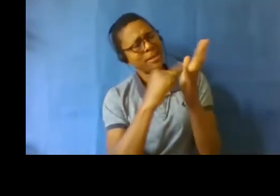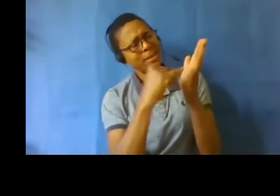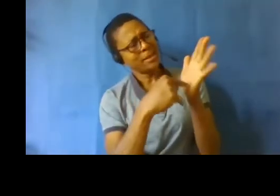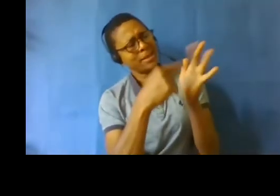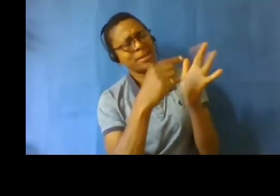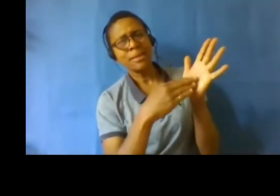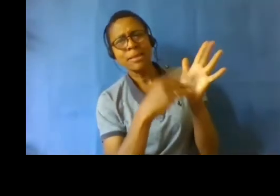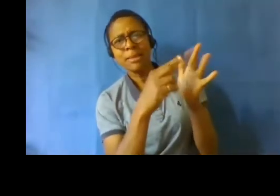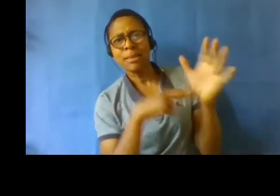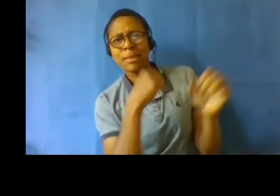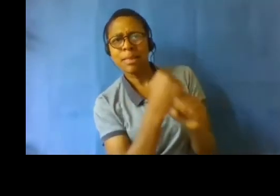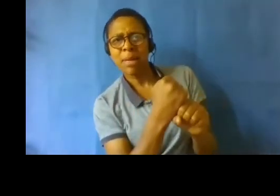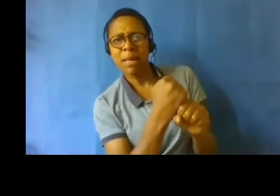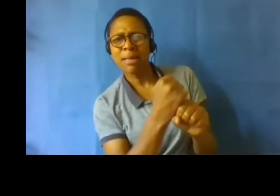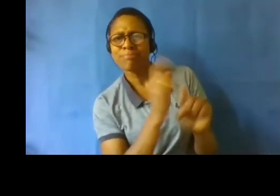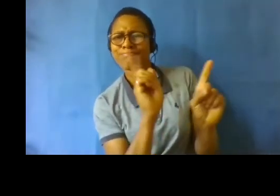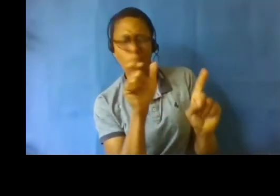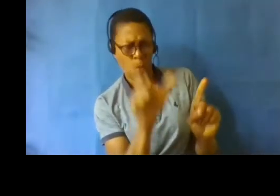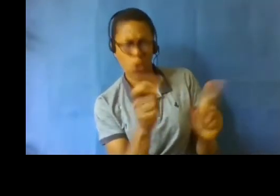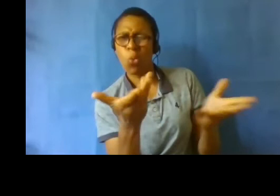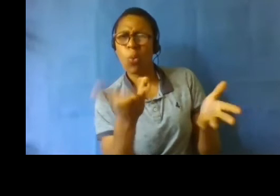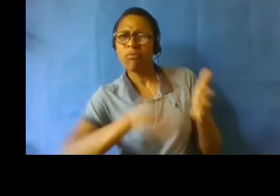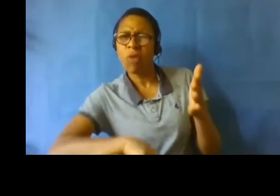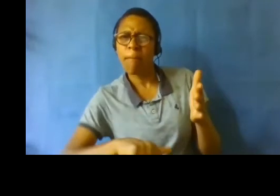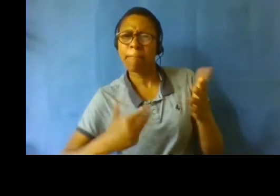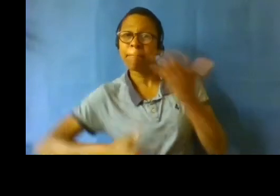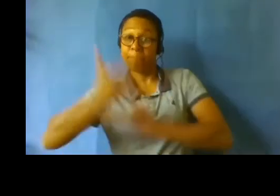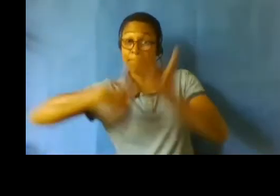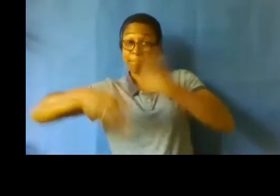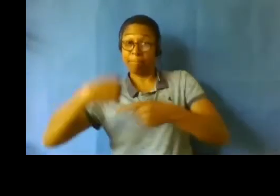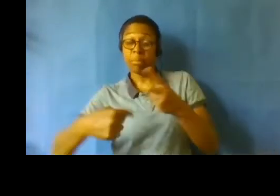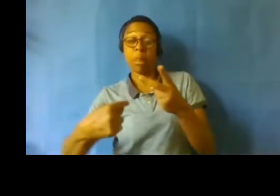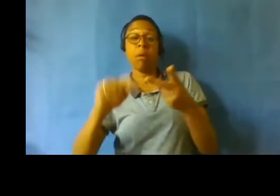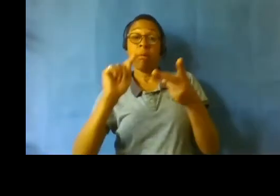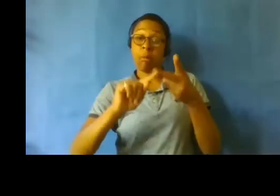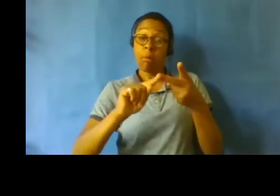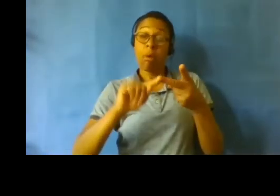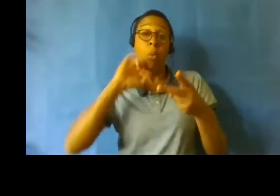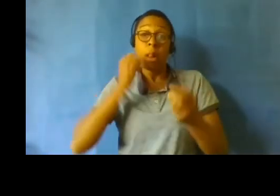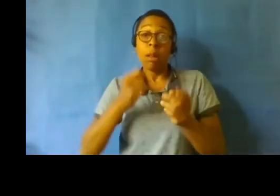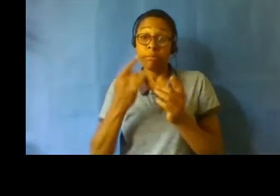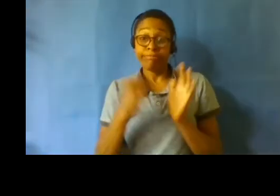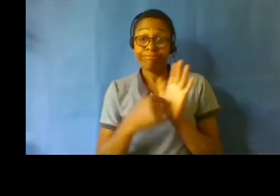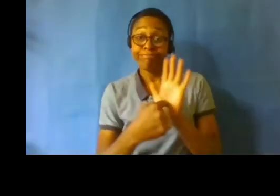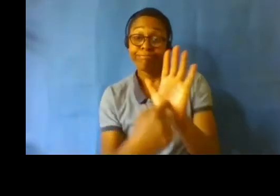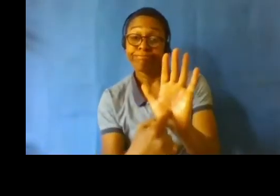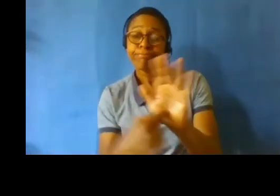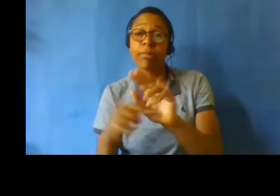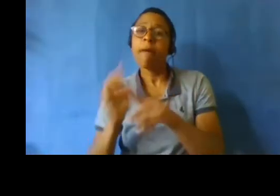will position these ideas in conversation with the video performance of stimming by amanda baggs called in my language which challenges a cultural